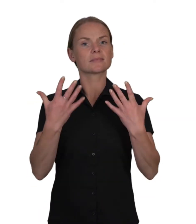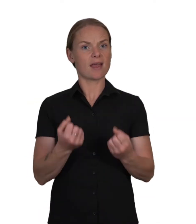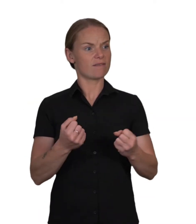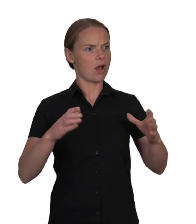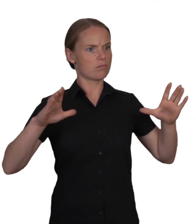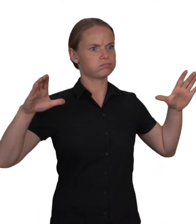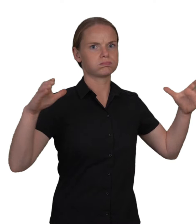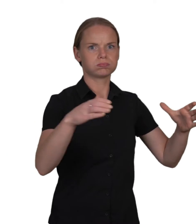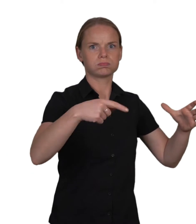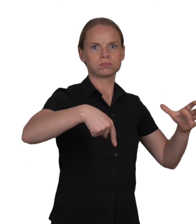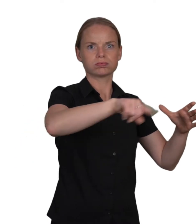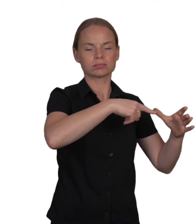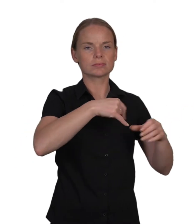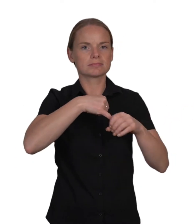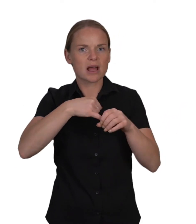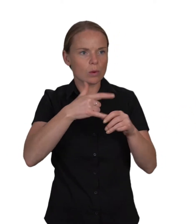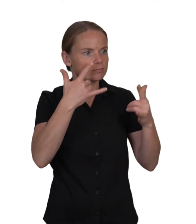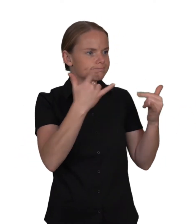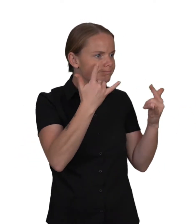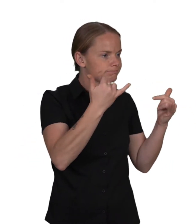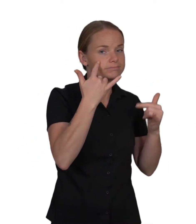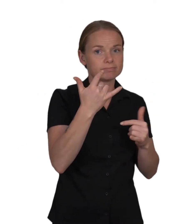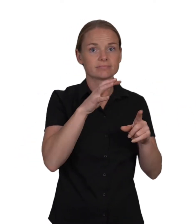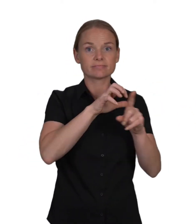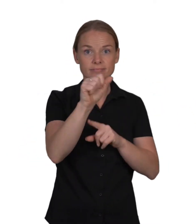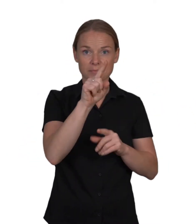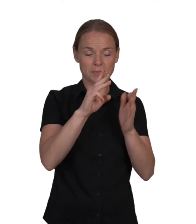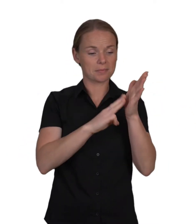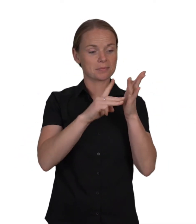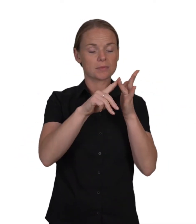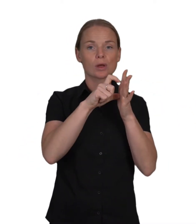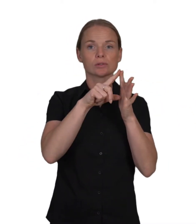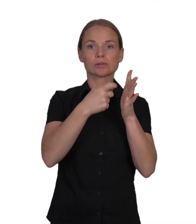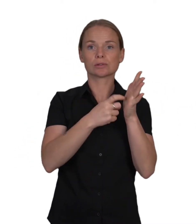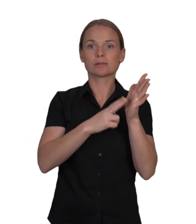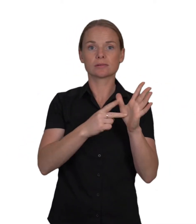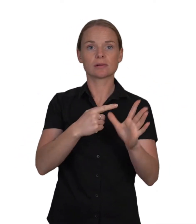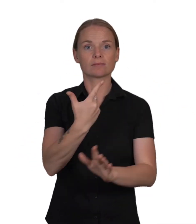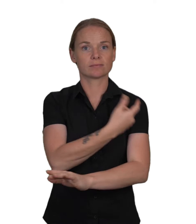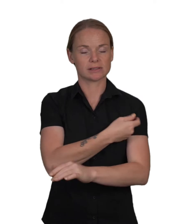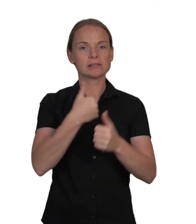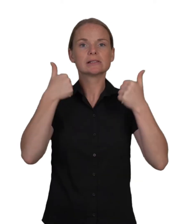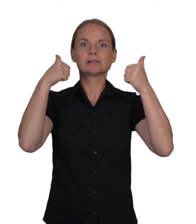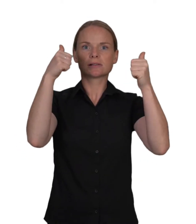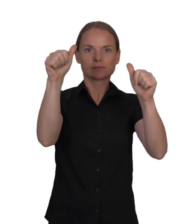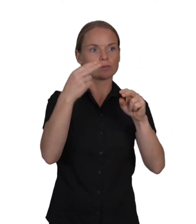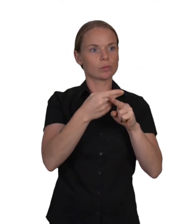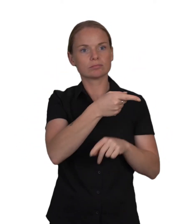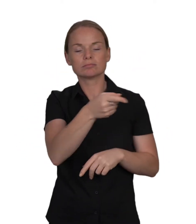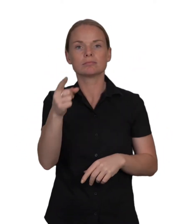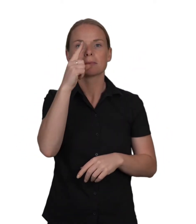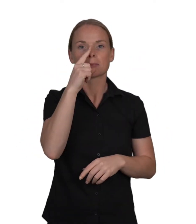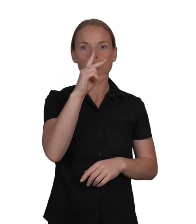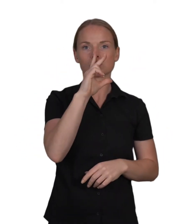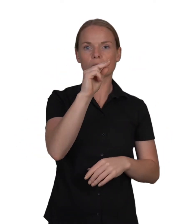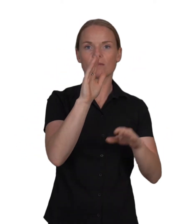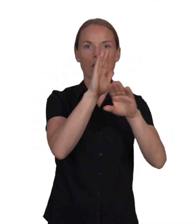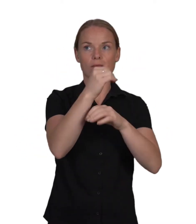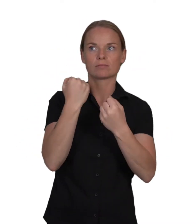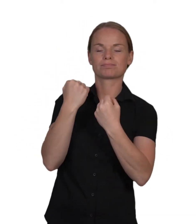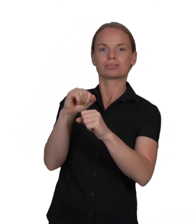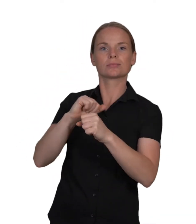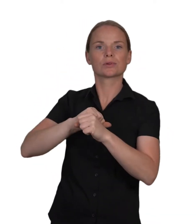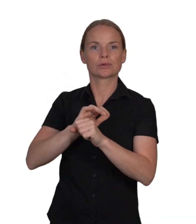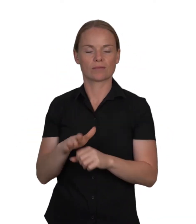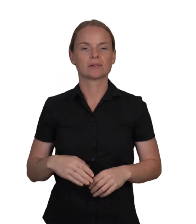Very large clinical trials have shown that Moderna is effective in preventing COVID-19 in people aged 12 years and older.